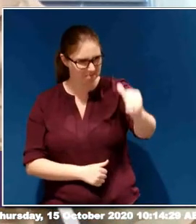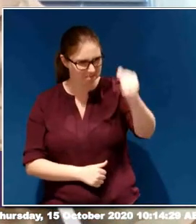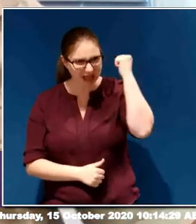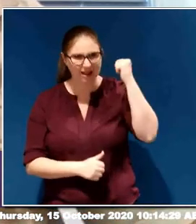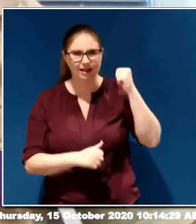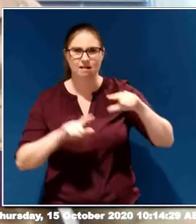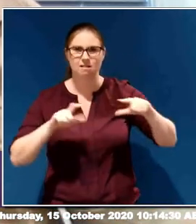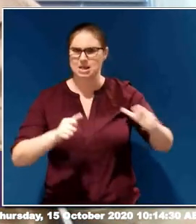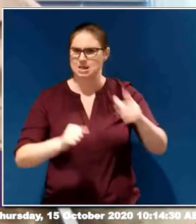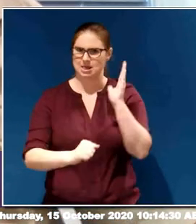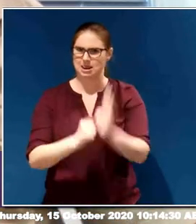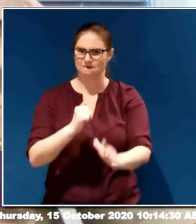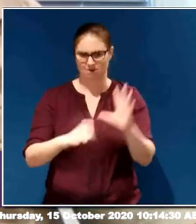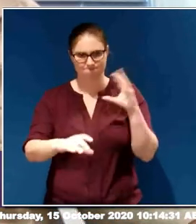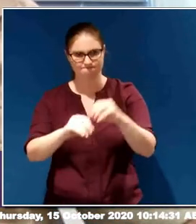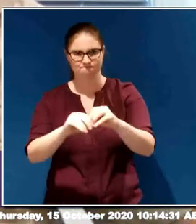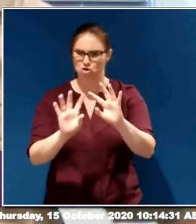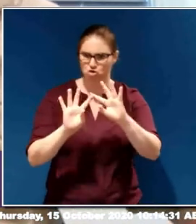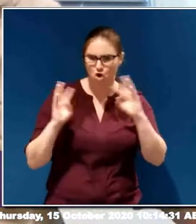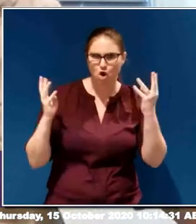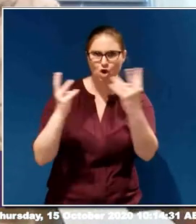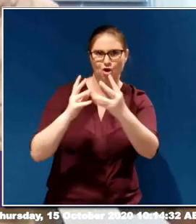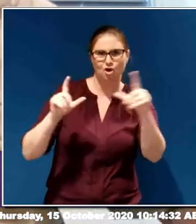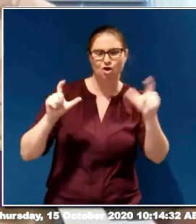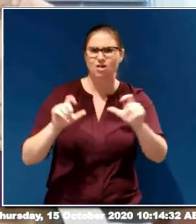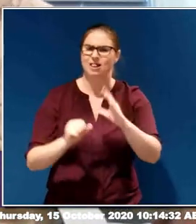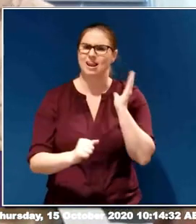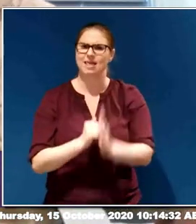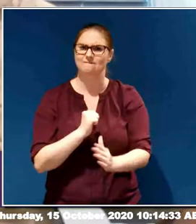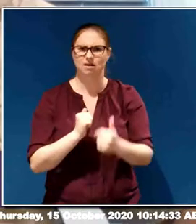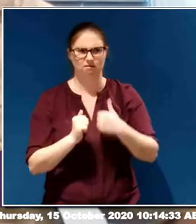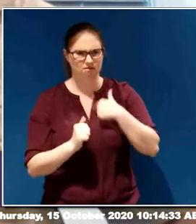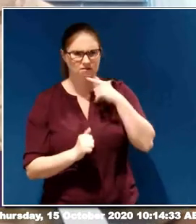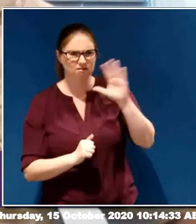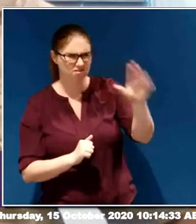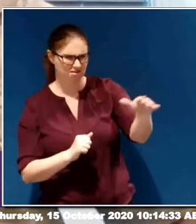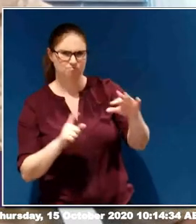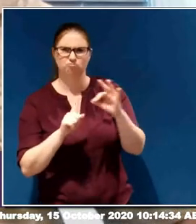So I confronted the Principal, and so then we had a meeting with the teacher